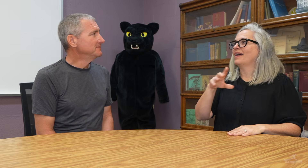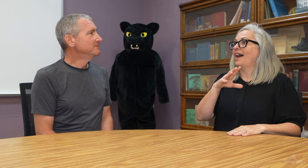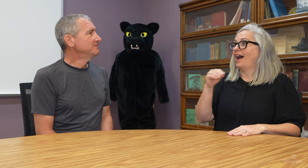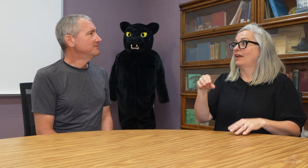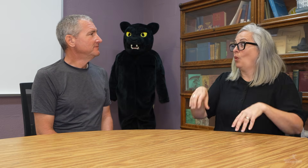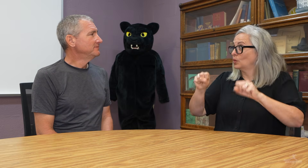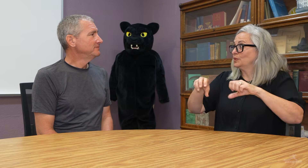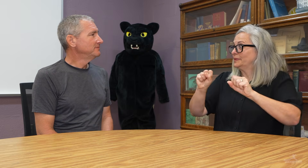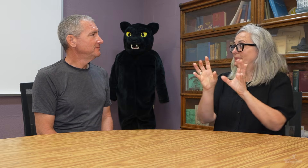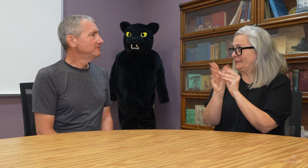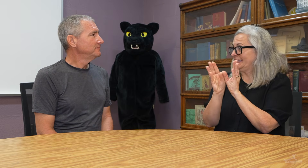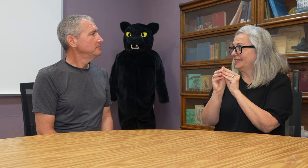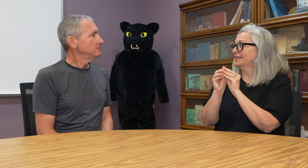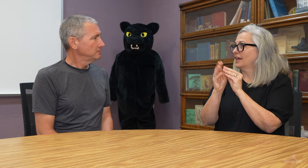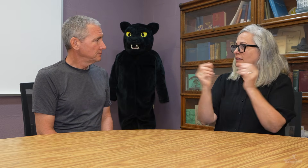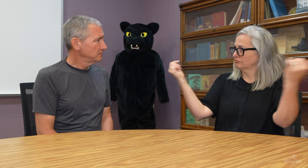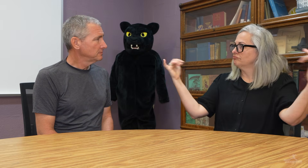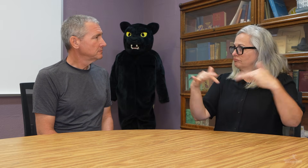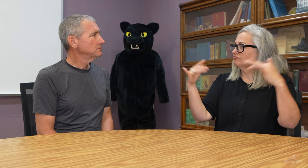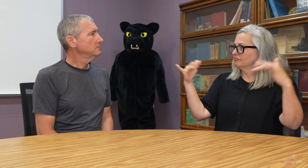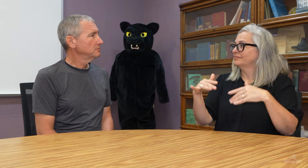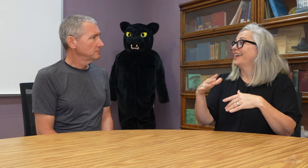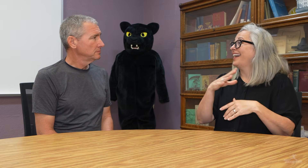They host meetings, and people always come out.